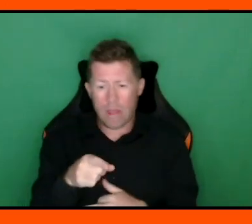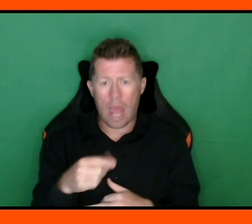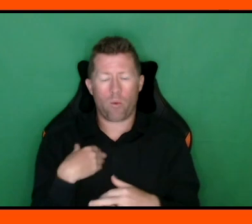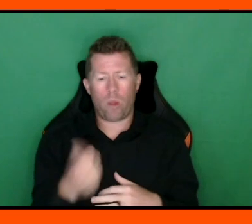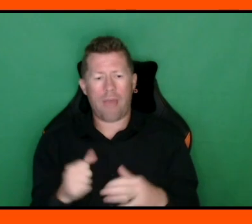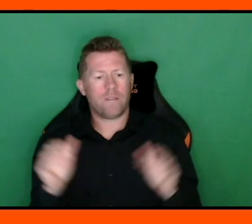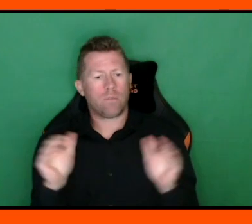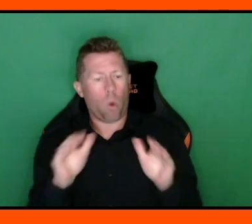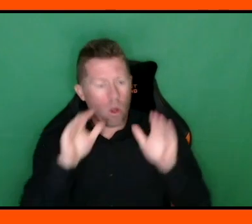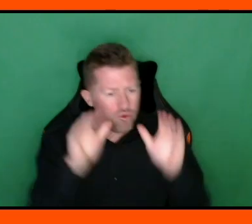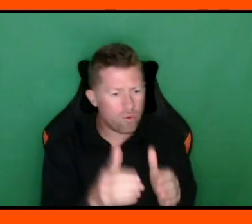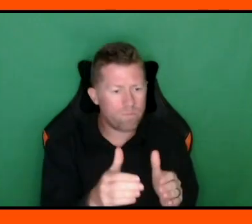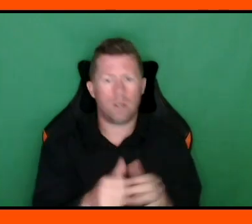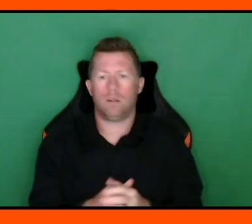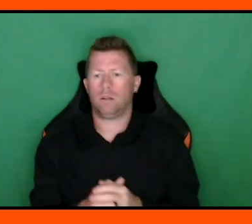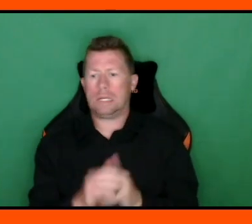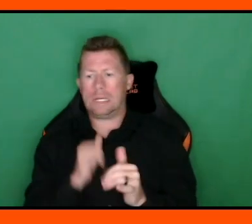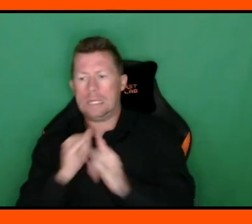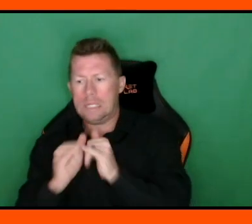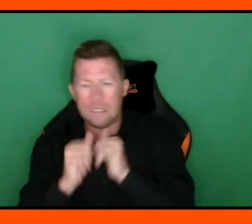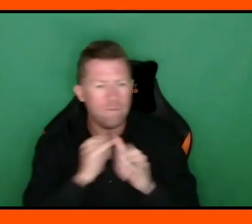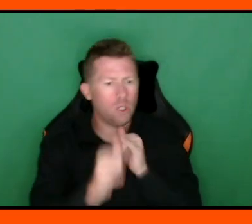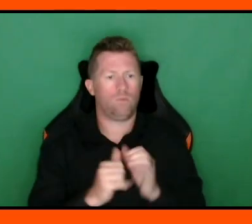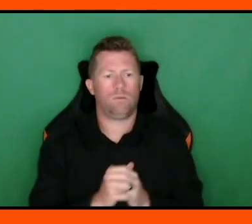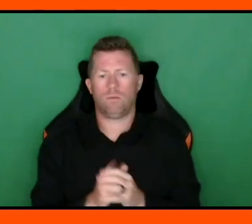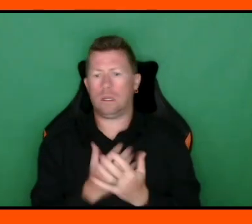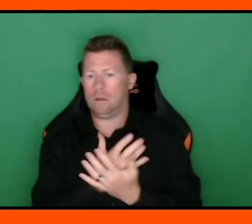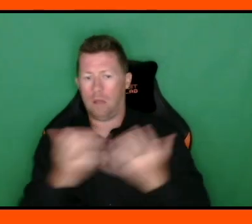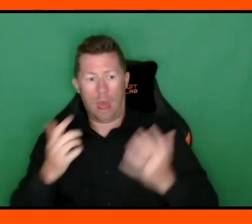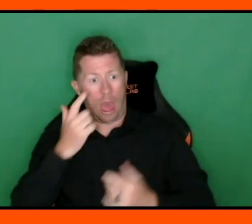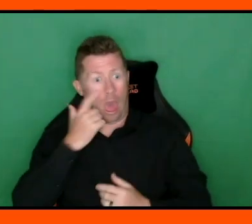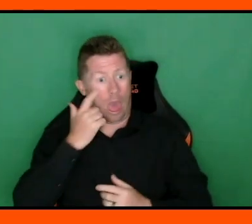cognitive interviews and also a large scale test later in 2024.